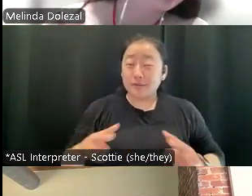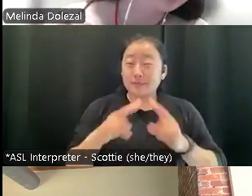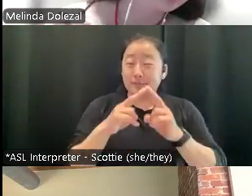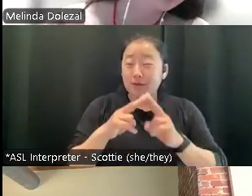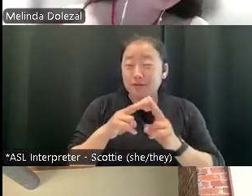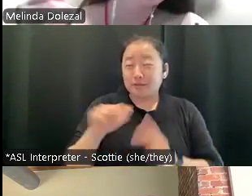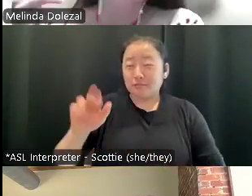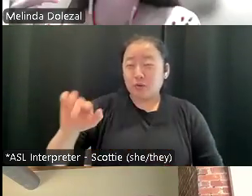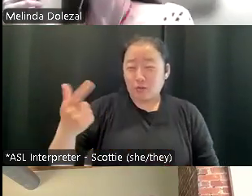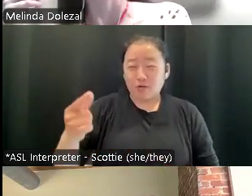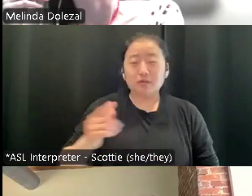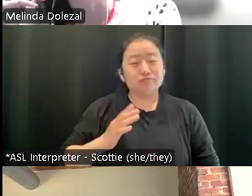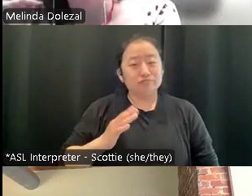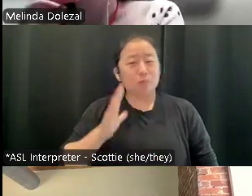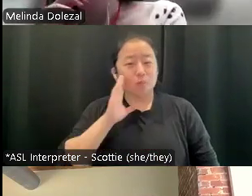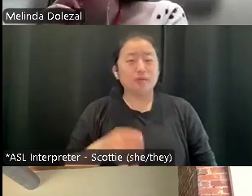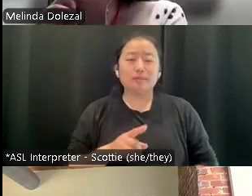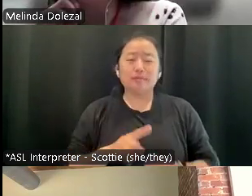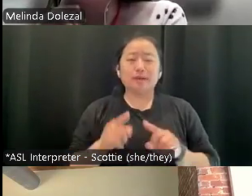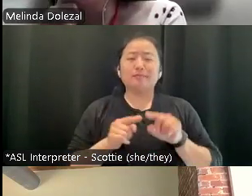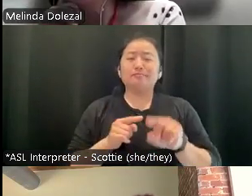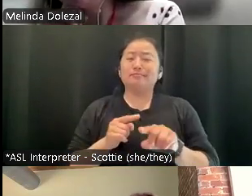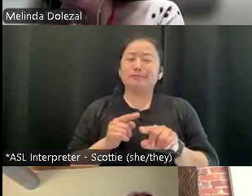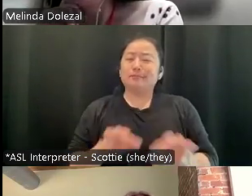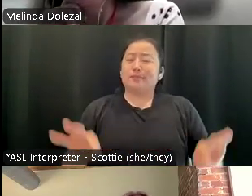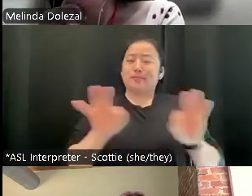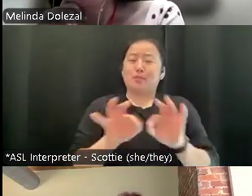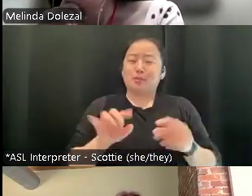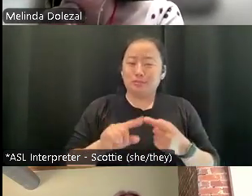been important to me, is not only focusing on the school and work,